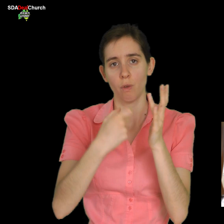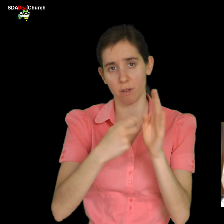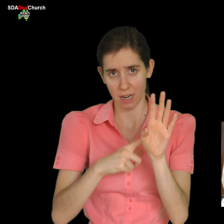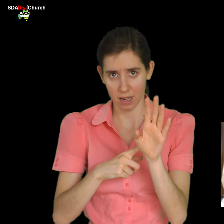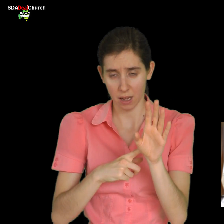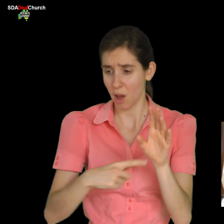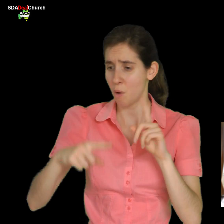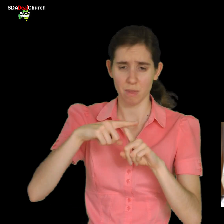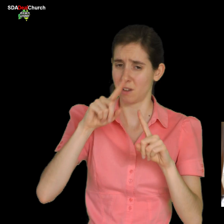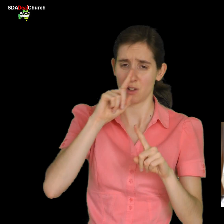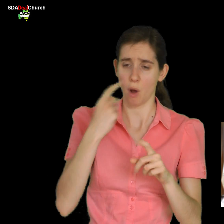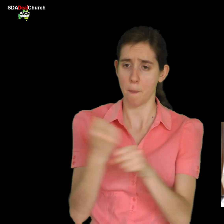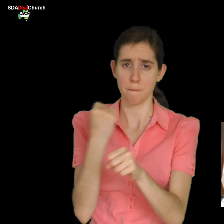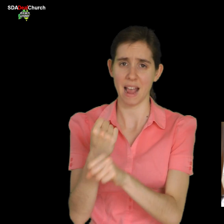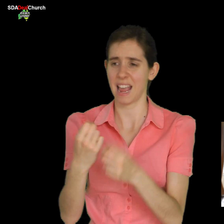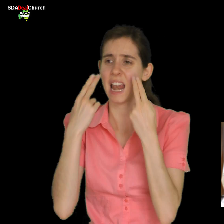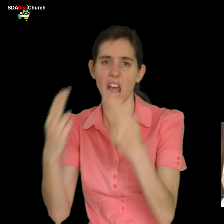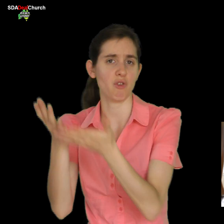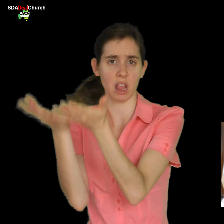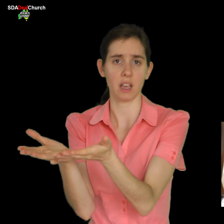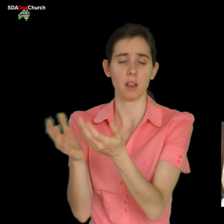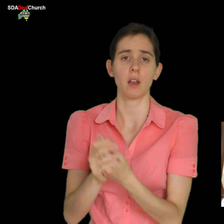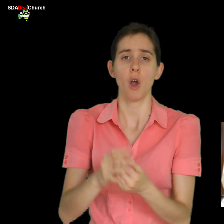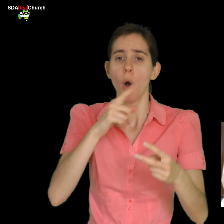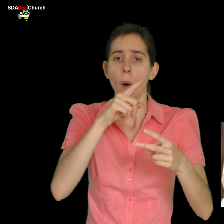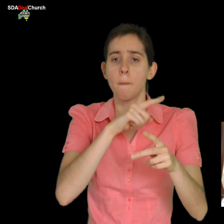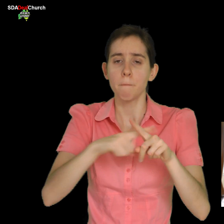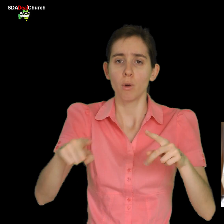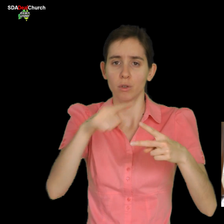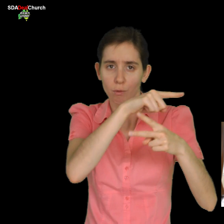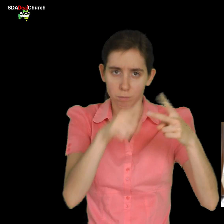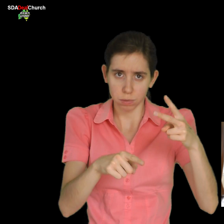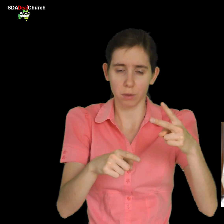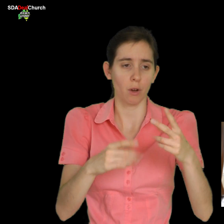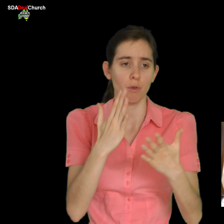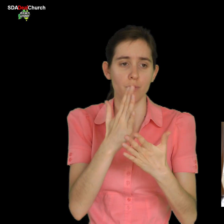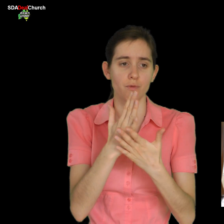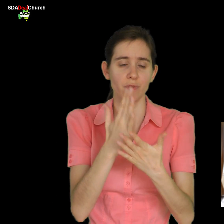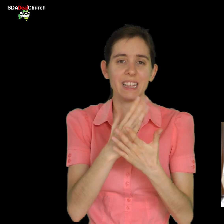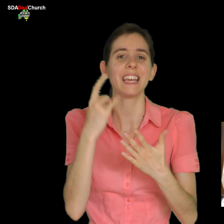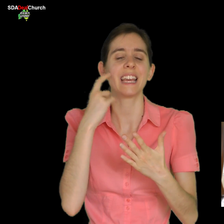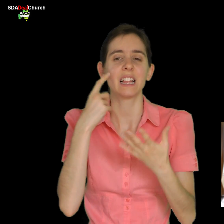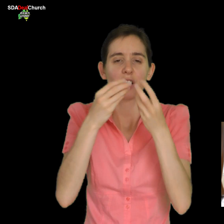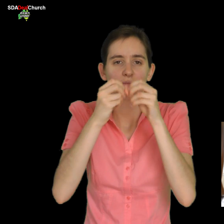naturally. Most are relatively unstable, readily breaking down into smaller